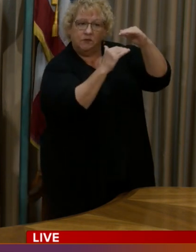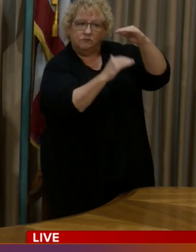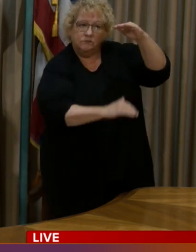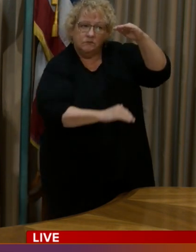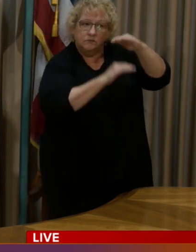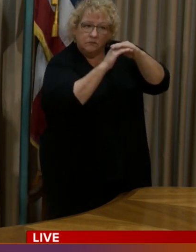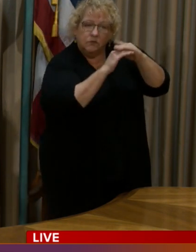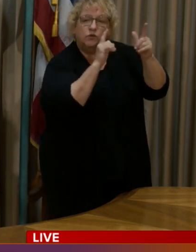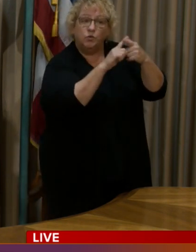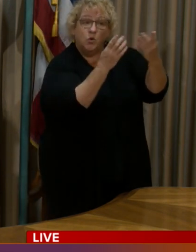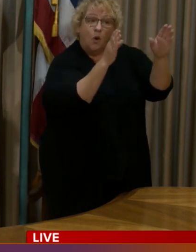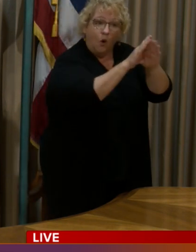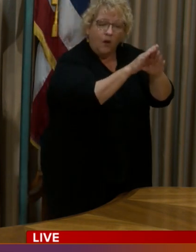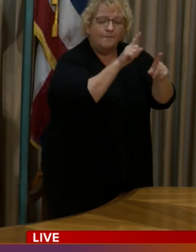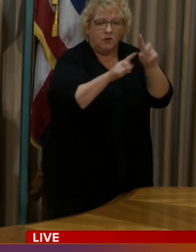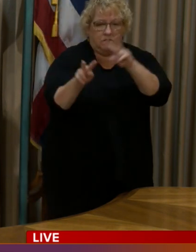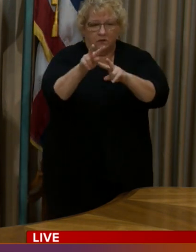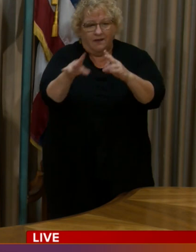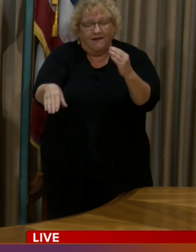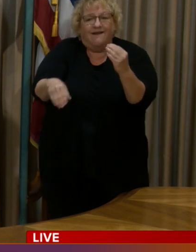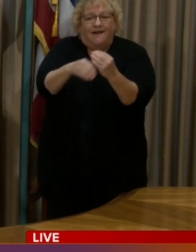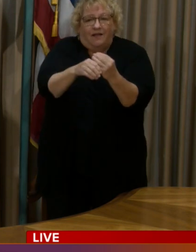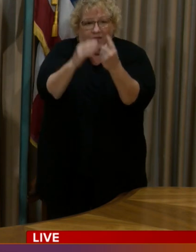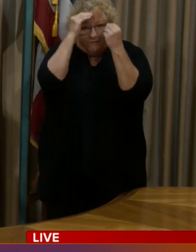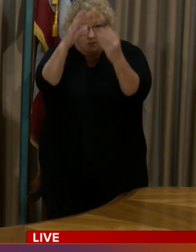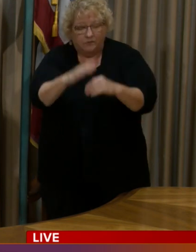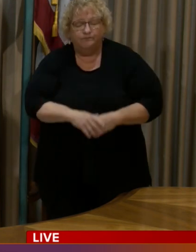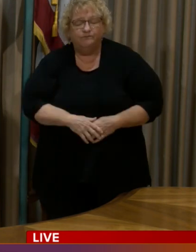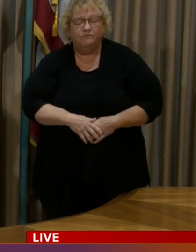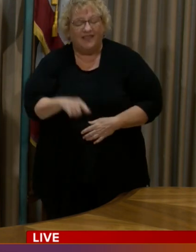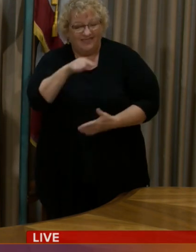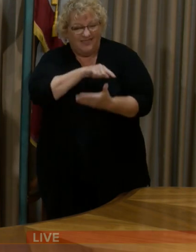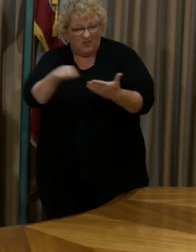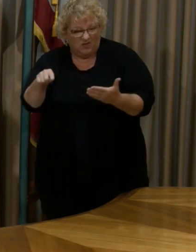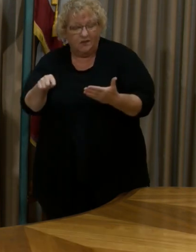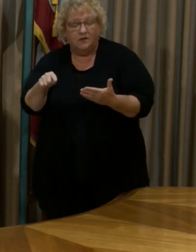DOI H IN ITS GUIDANCE, NOT ONLY PROVIDES THE THRESHOLDS BUT ALSO PROVIDES CONTEXT FOR LOOKING AT